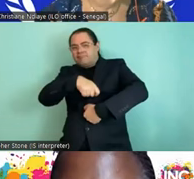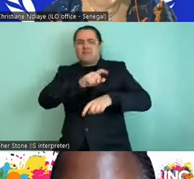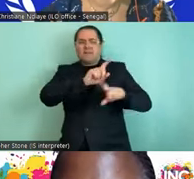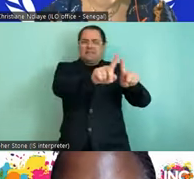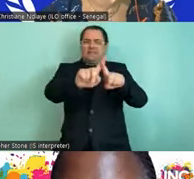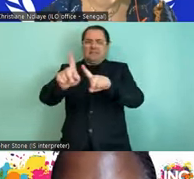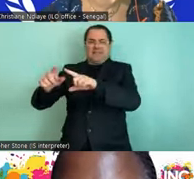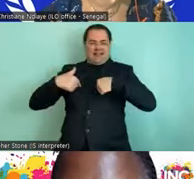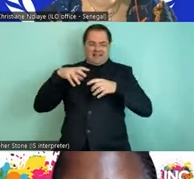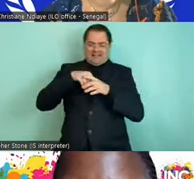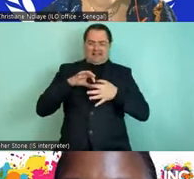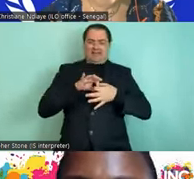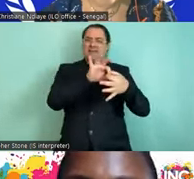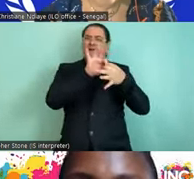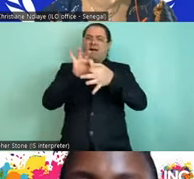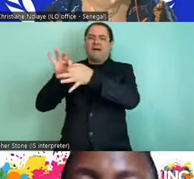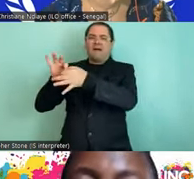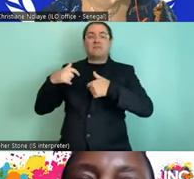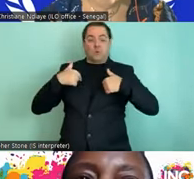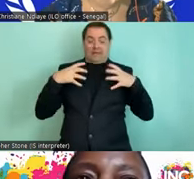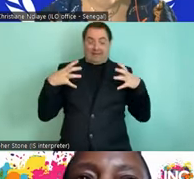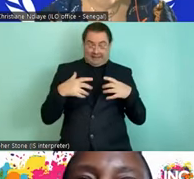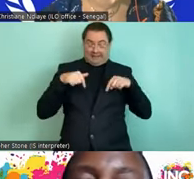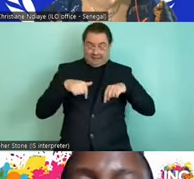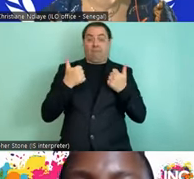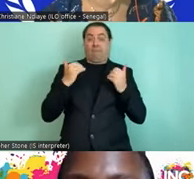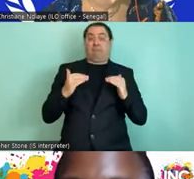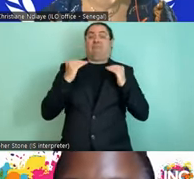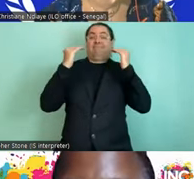chain so this year what we want to do is not just to leave the disability inclusion story